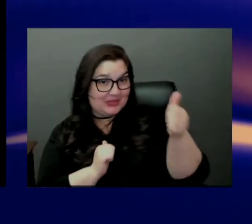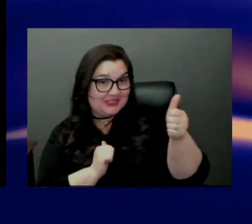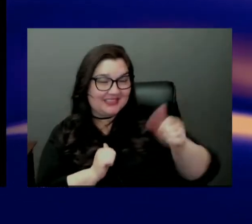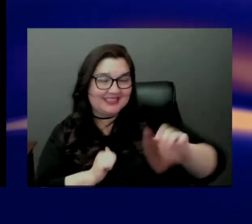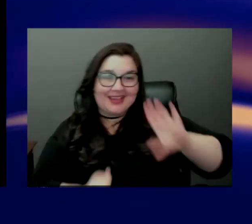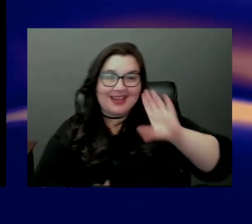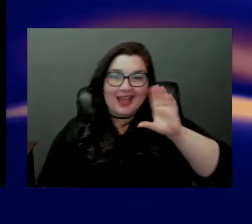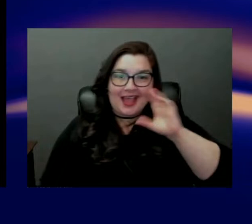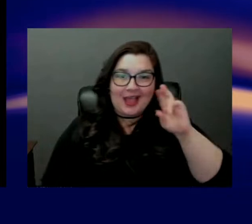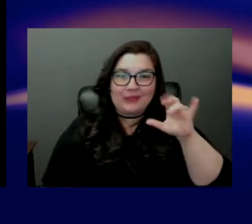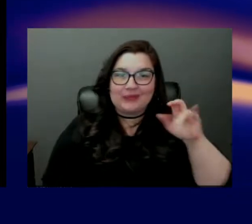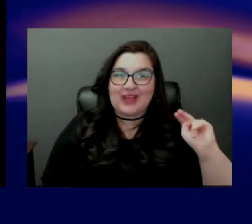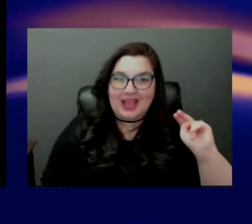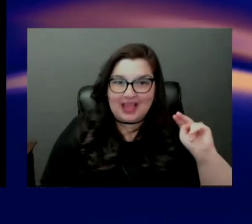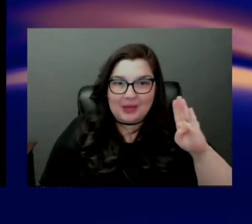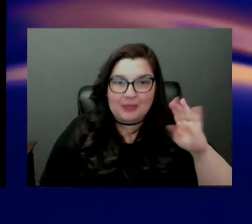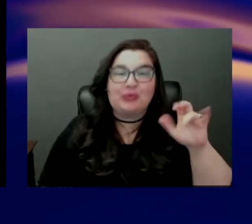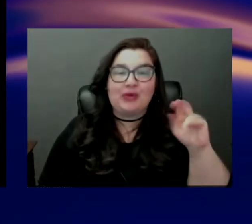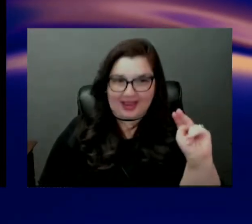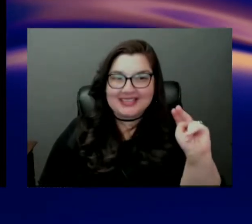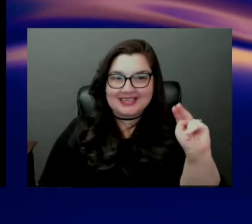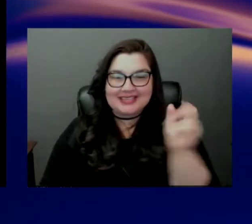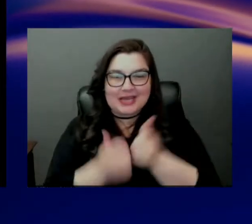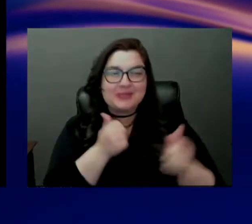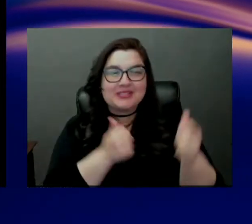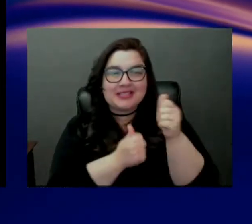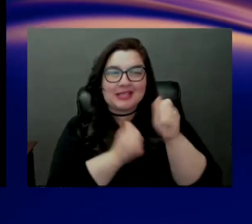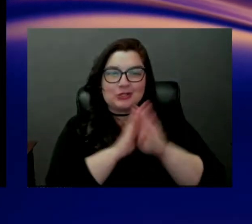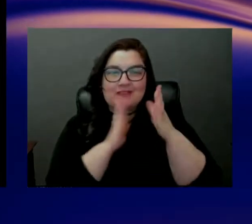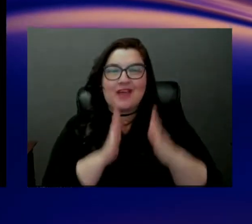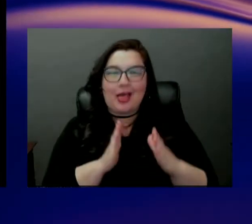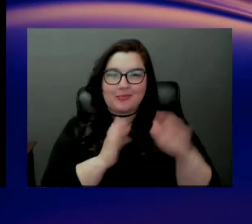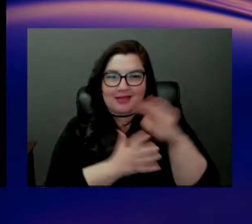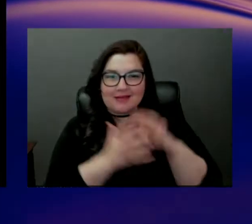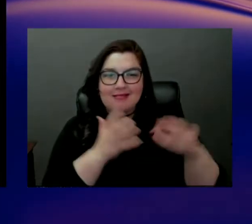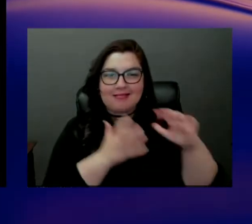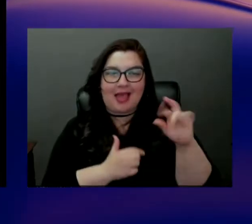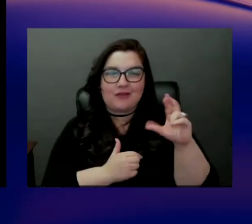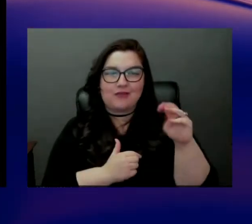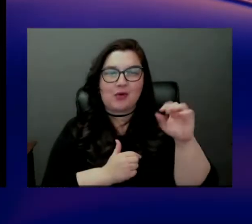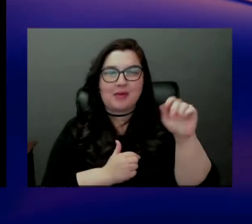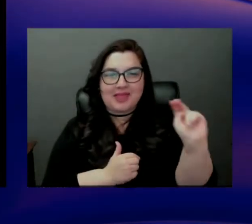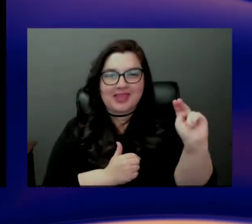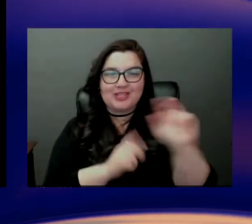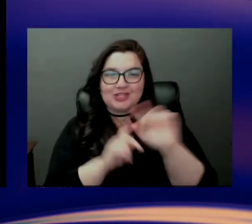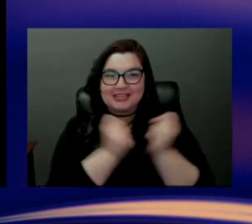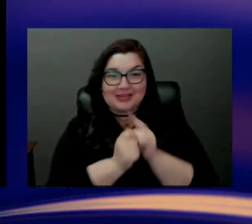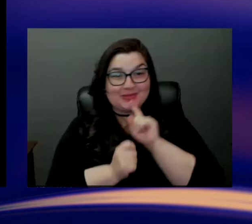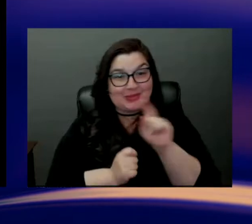I'm a Senior Developer Advocate on the CloudFormation team and I'm super excited to talk about this new feature today.